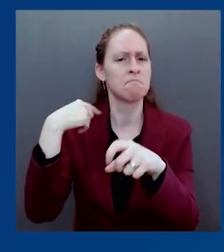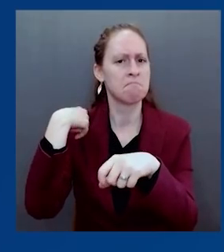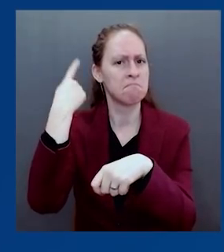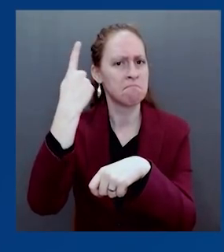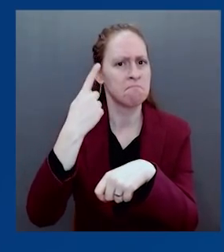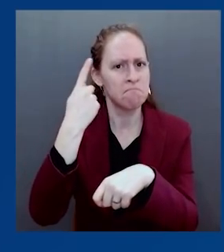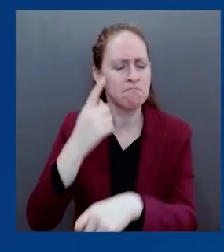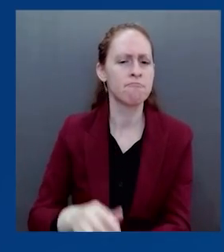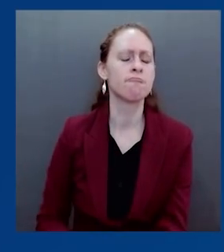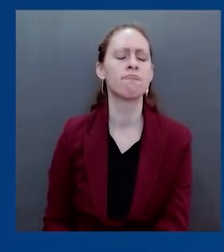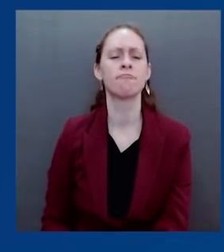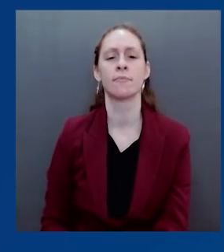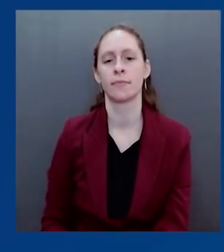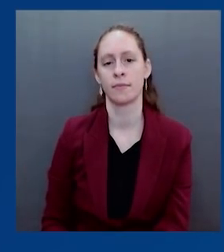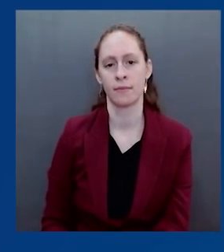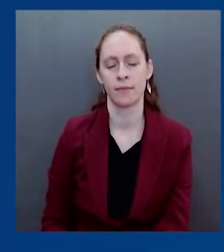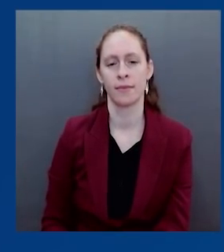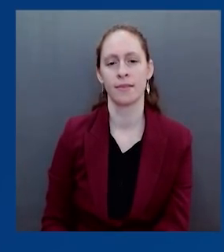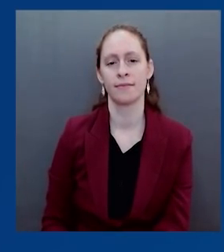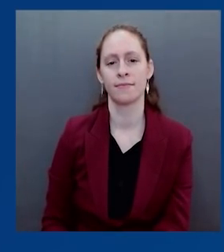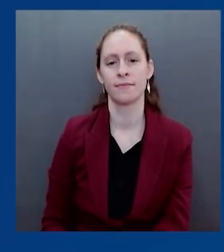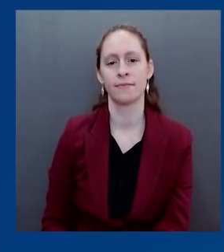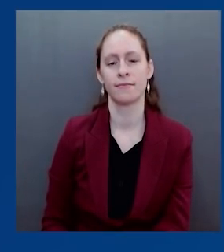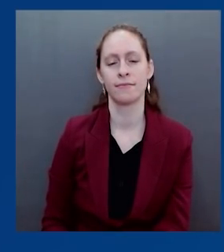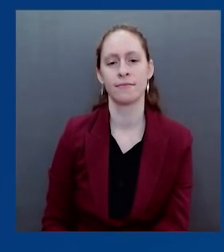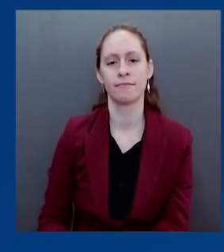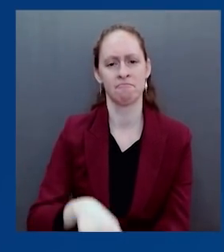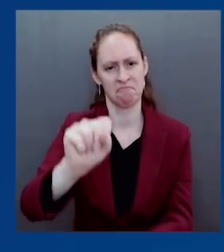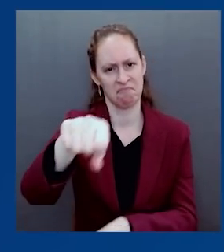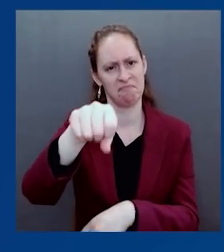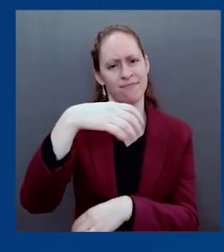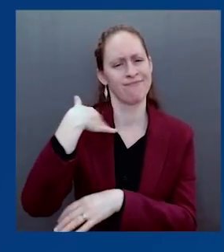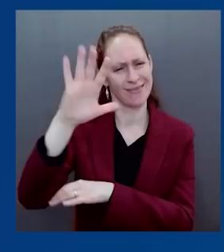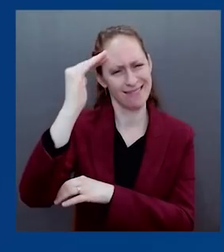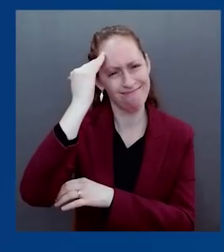and we're still seeing school closures. So, I'm wondering how you expect this 10 million tests